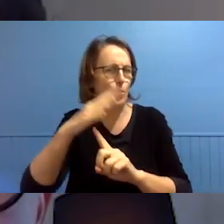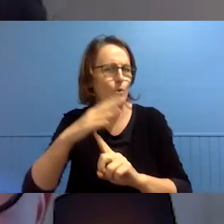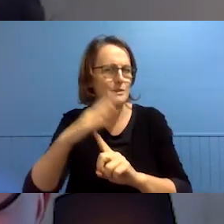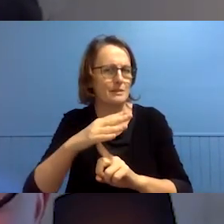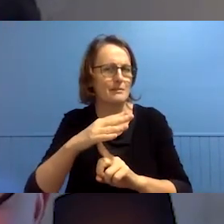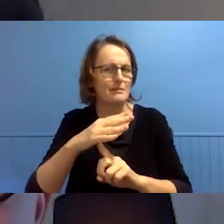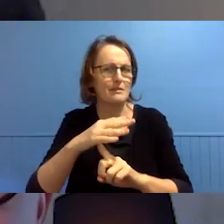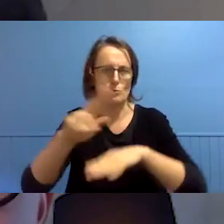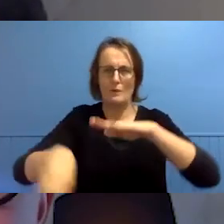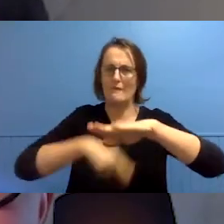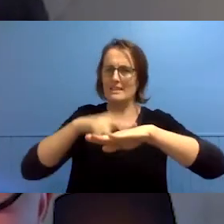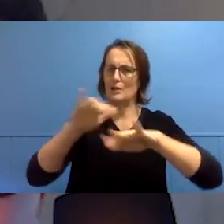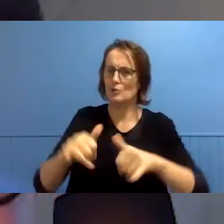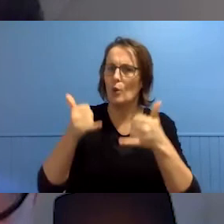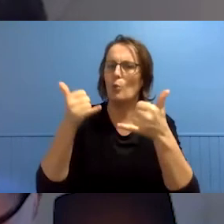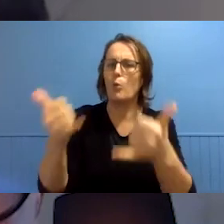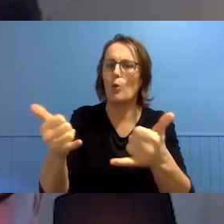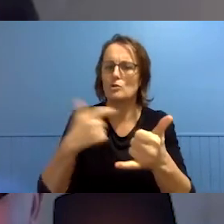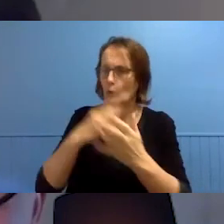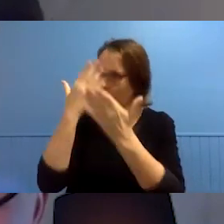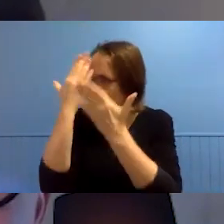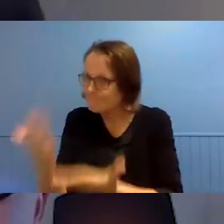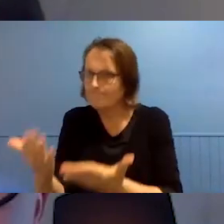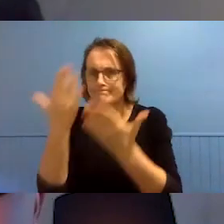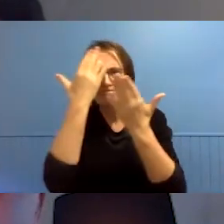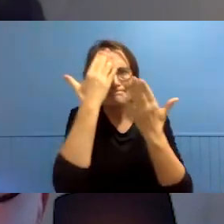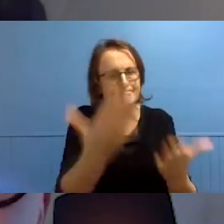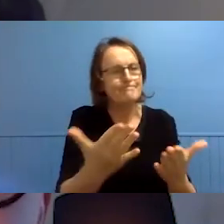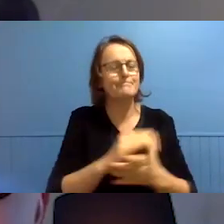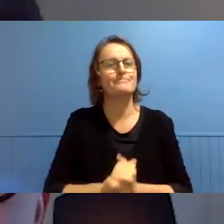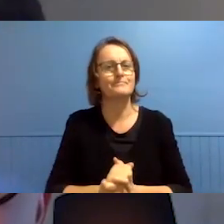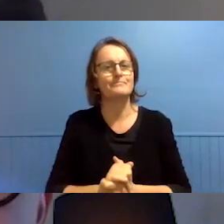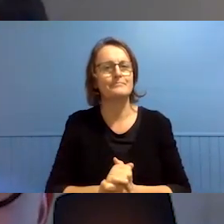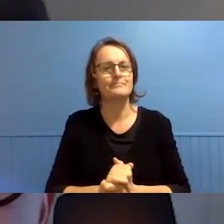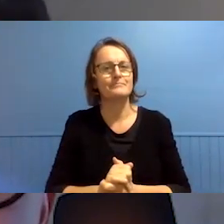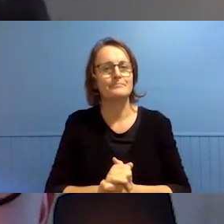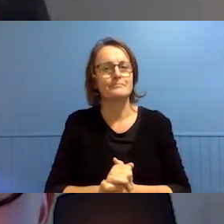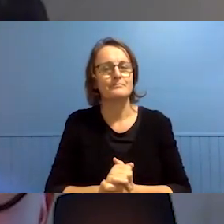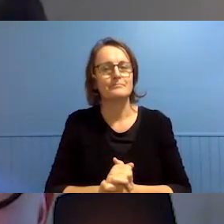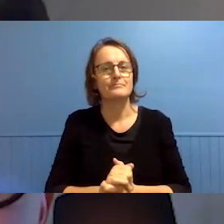awards in paying respect and not just acknowledging the lifetime